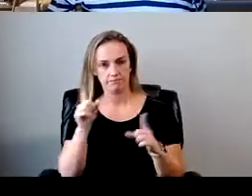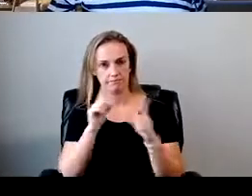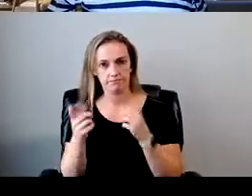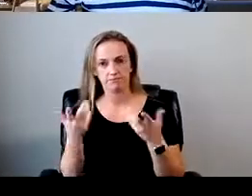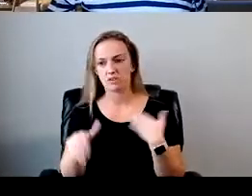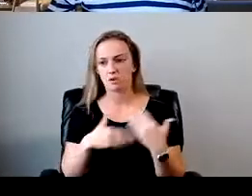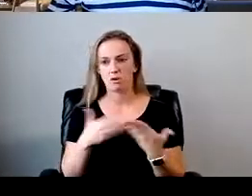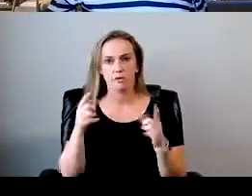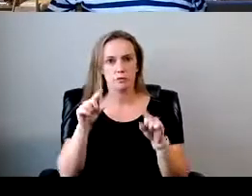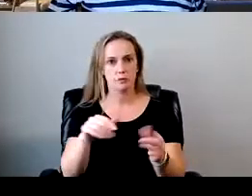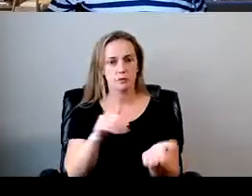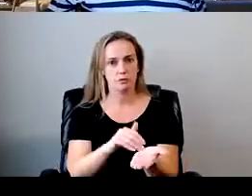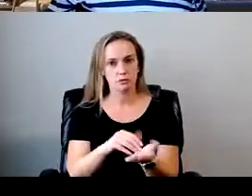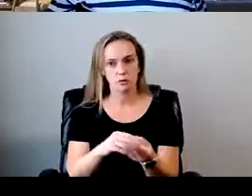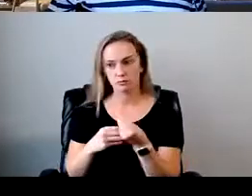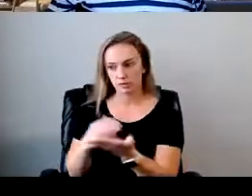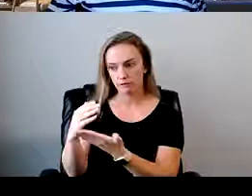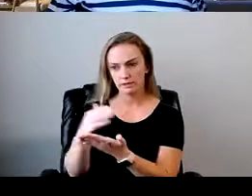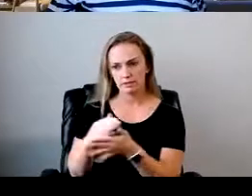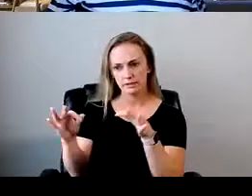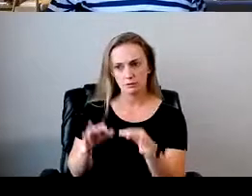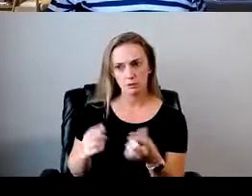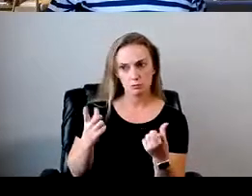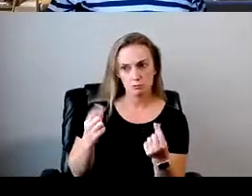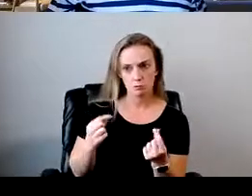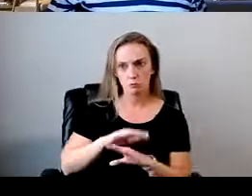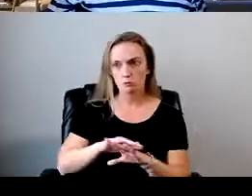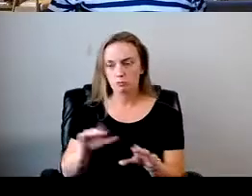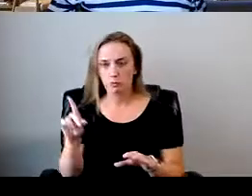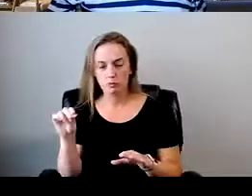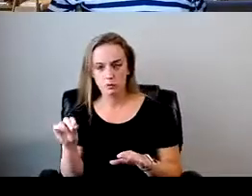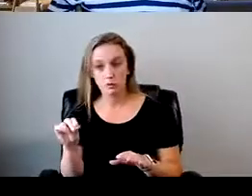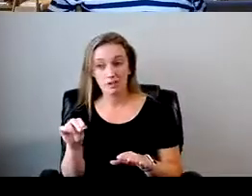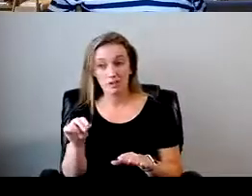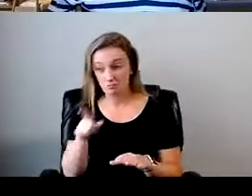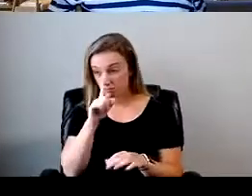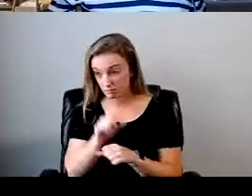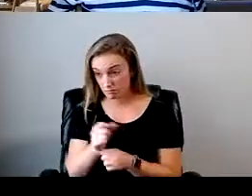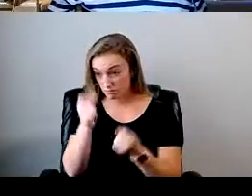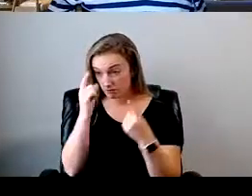given a list of instructions, on what to do and not to do. And did you really understand that when you left?